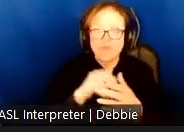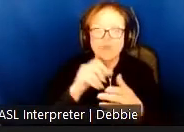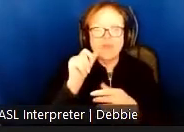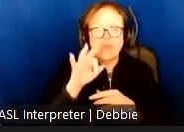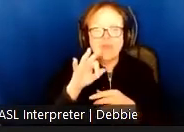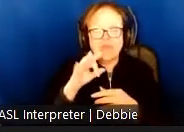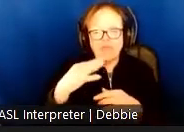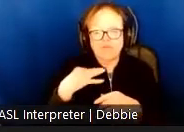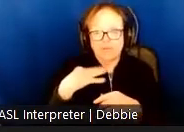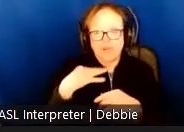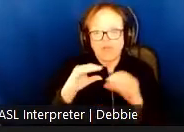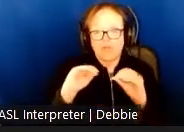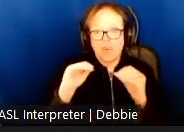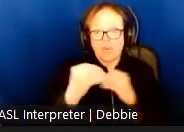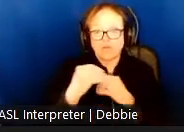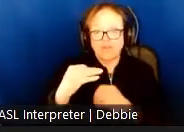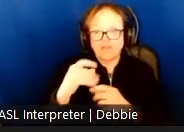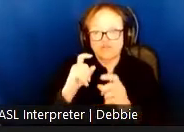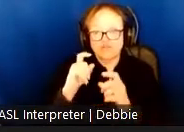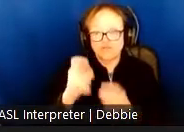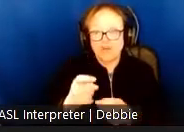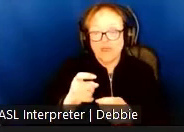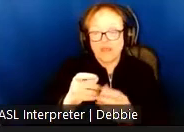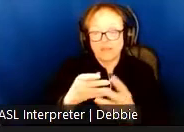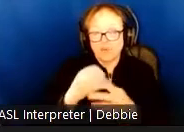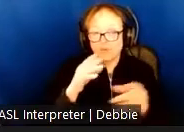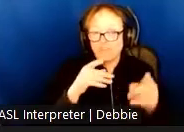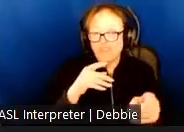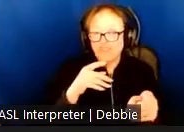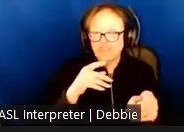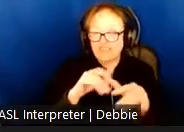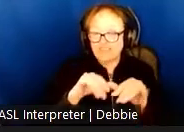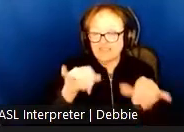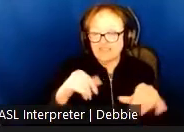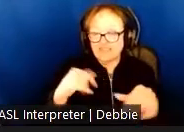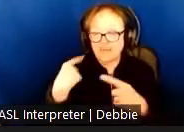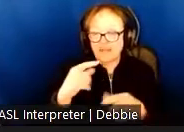grant through the Mid Atlantic Arts SmartSimple system in the past year, you will also need